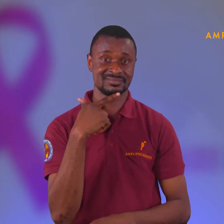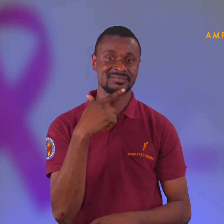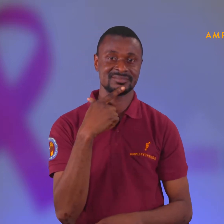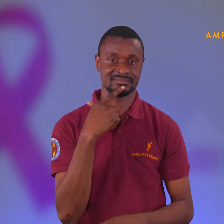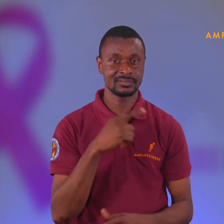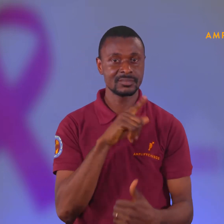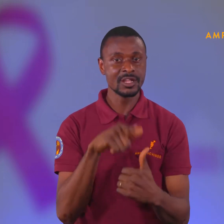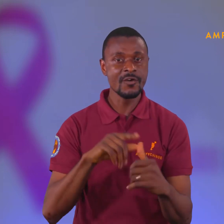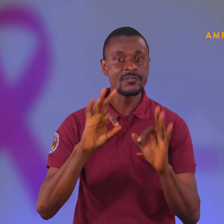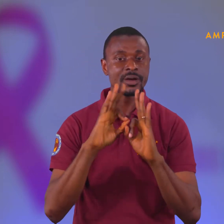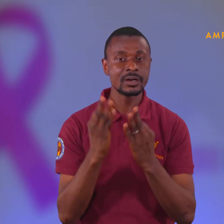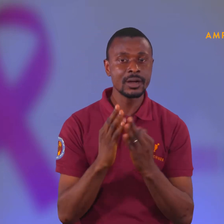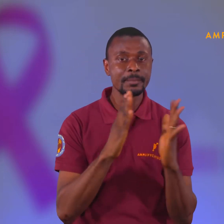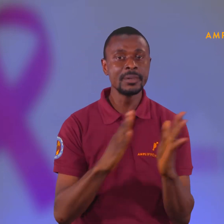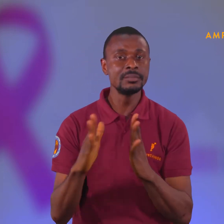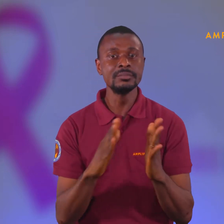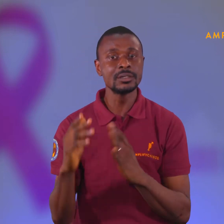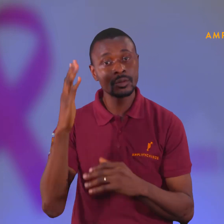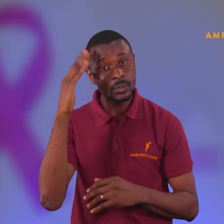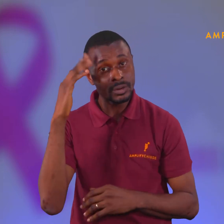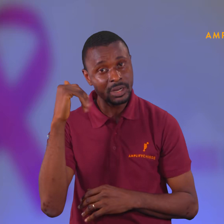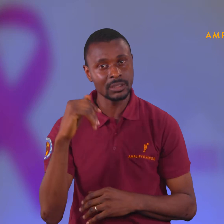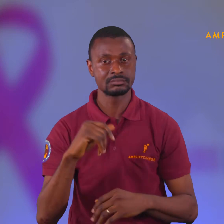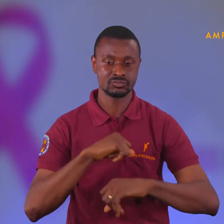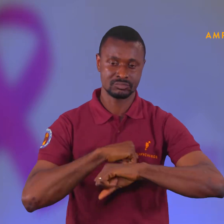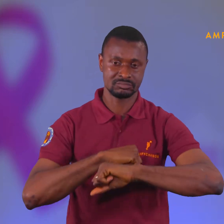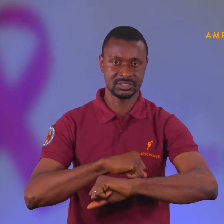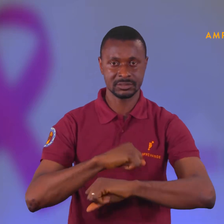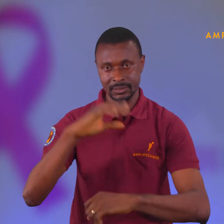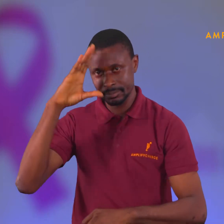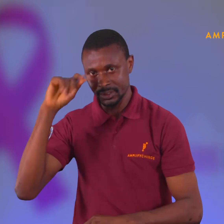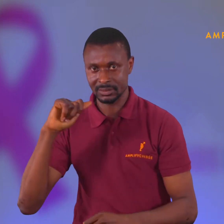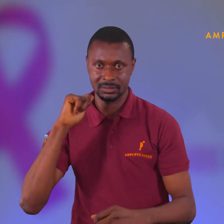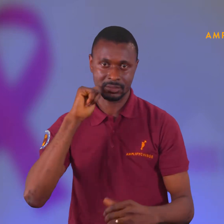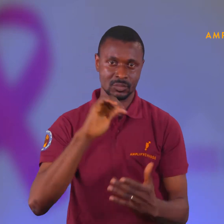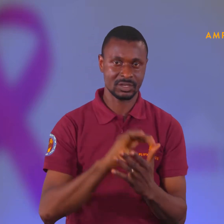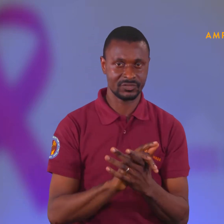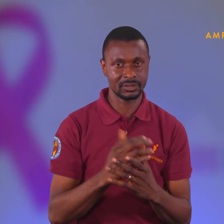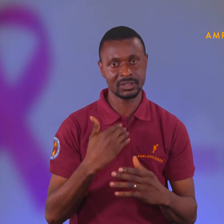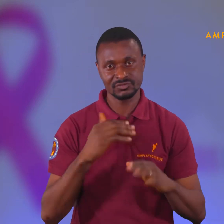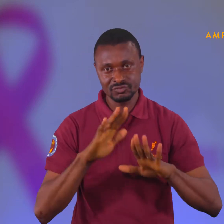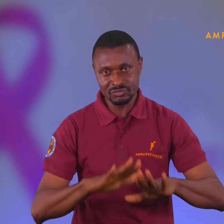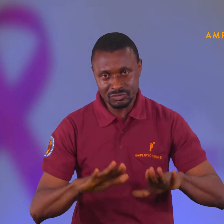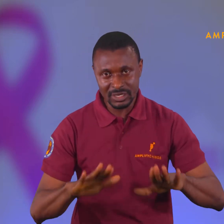We have learnt that family planning aims to protect the health of the woman, father and children